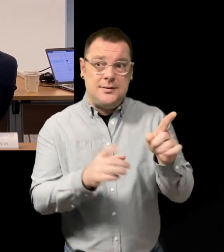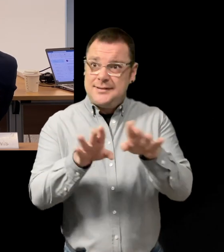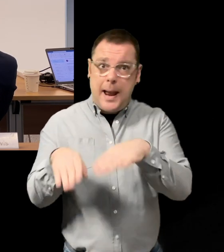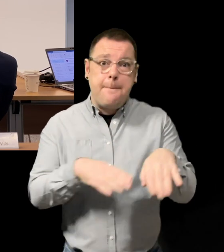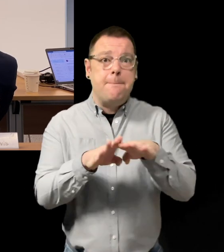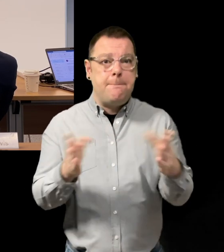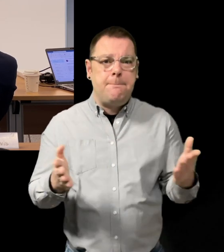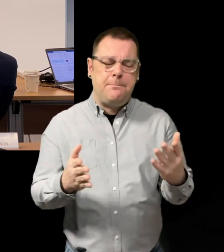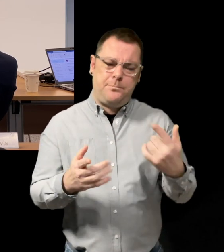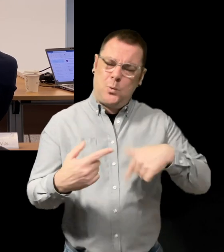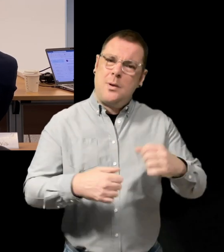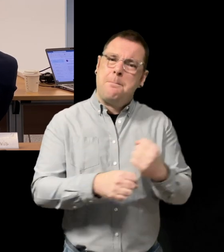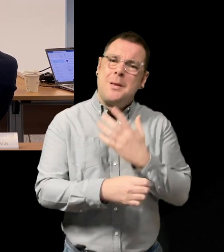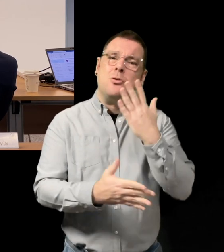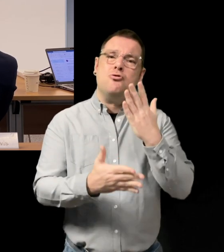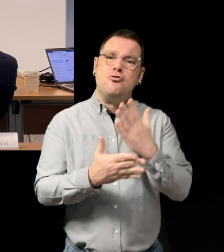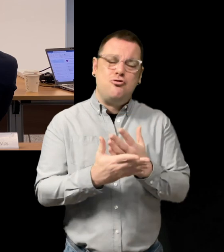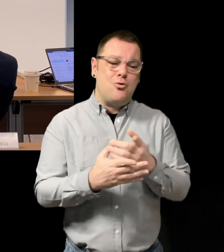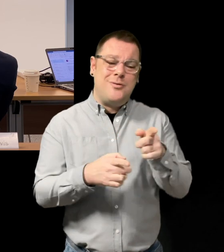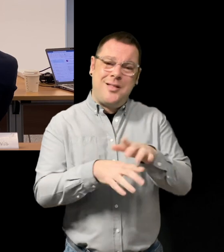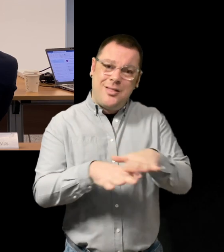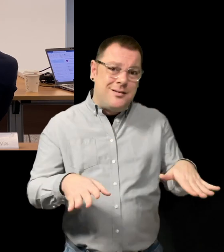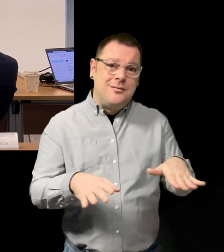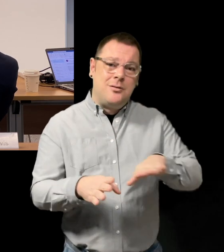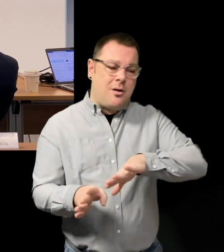and it is our job to ensure that they are not left behind.